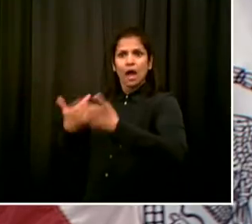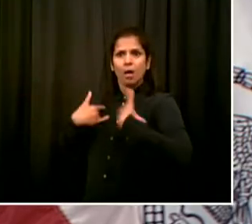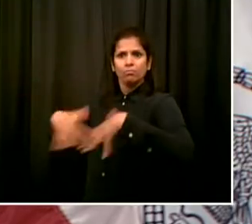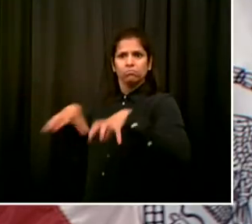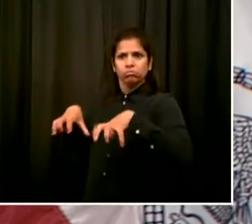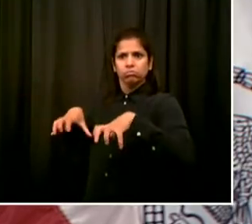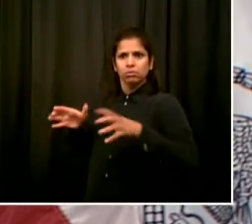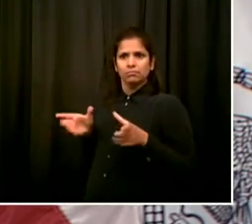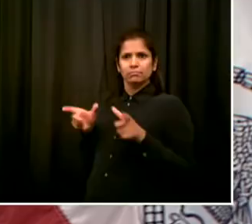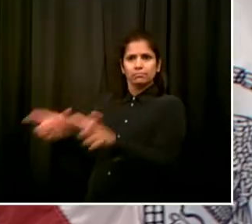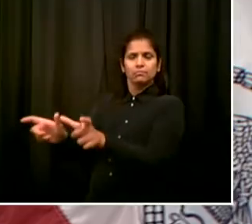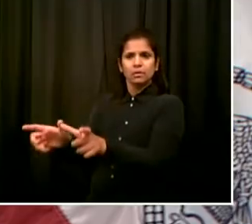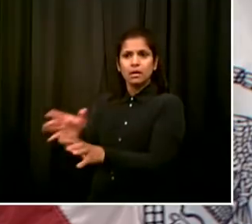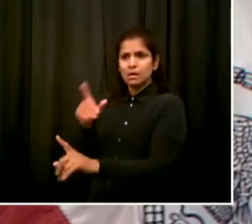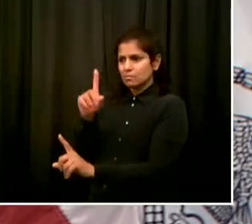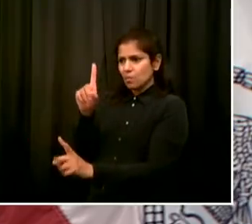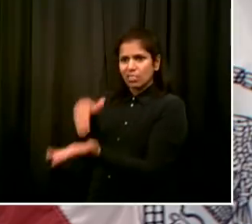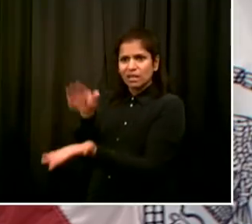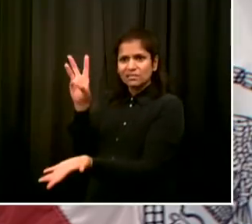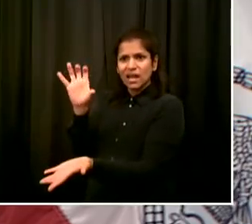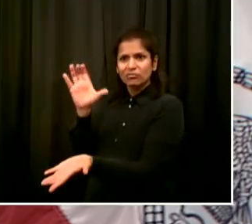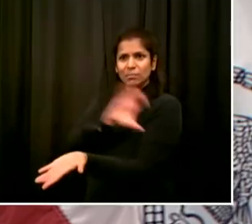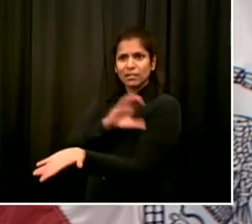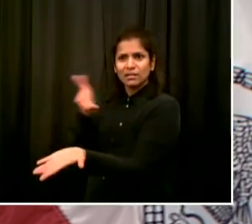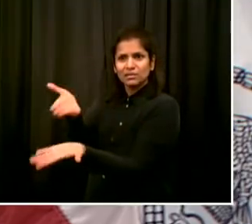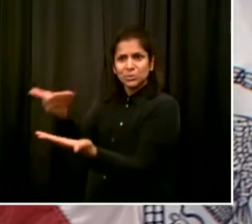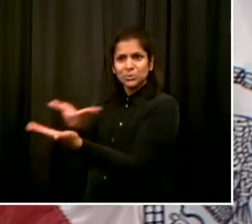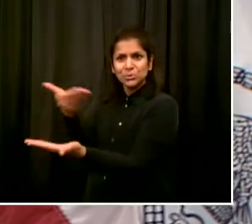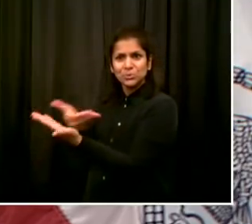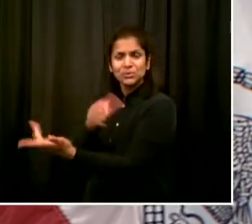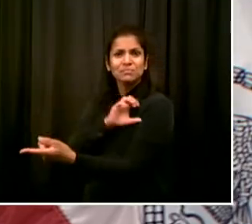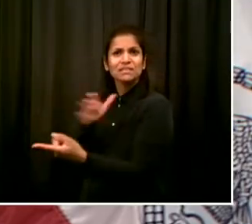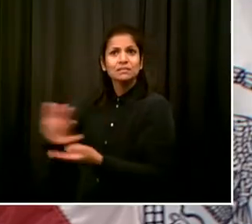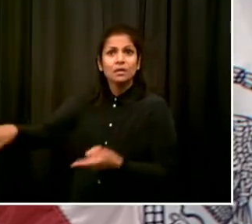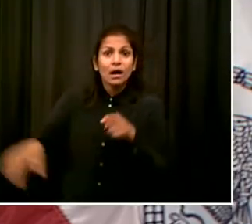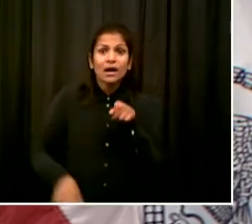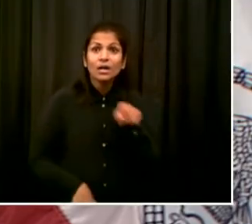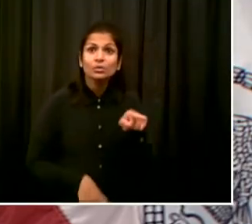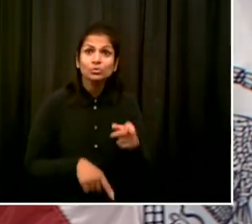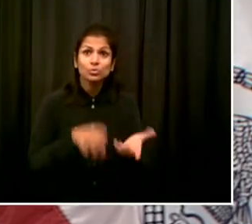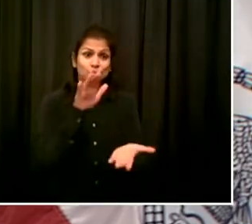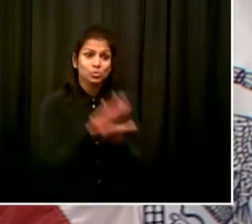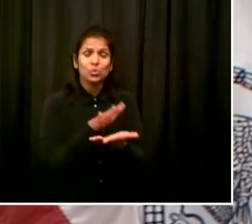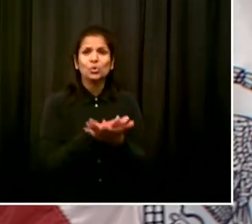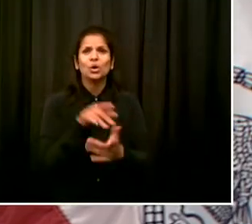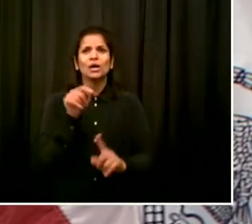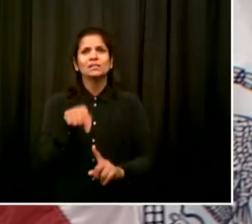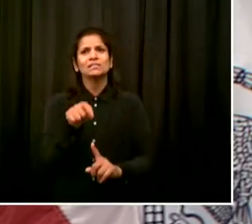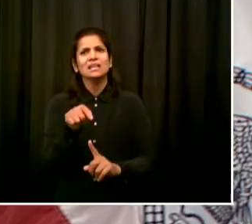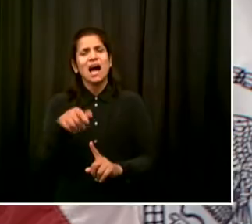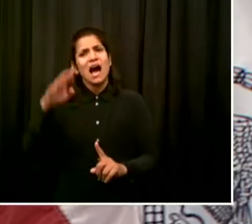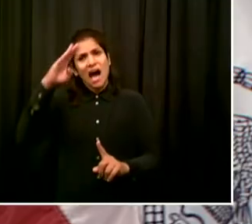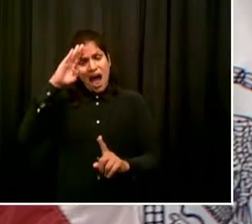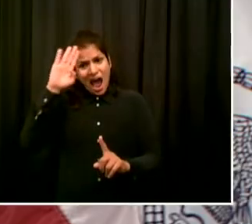THE RIGHT THING TO DO IT BUT IT WILL TAKE WORK AND EFFORT AND E WWILL BE REFORMING THAT IN THE MEANTIME WITH SCHOOL SAFETY WHILE MAKING THAT TRANSITION. I DO'TN E SE